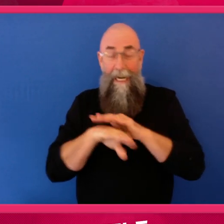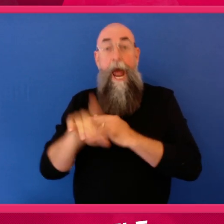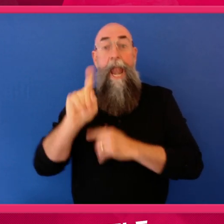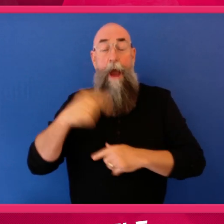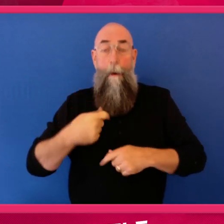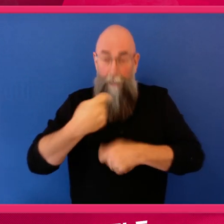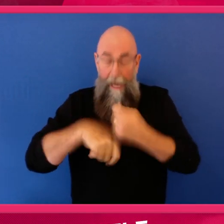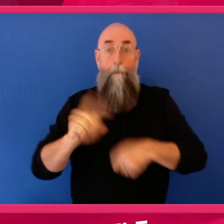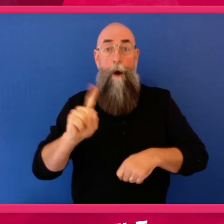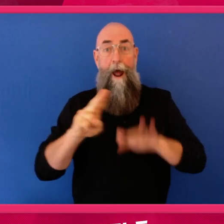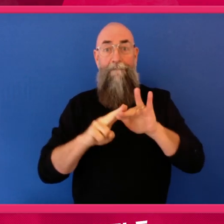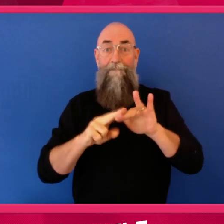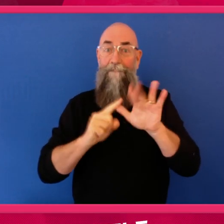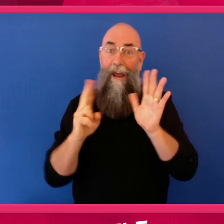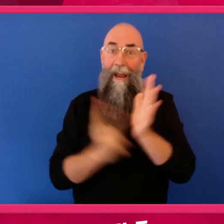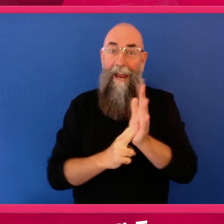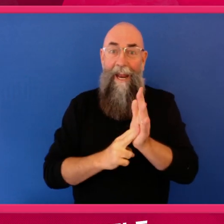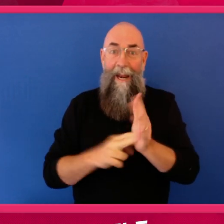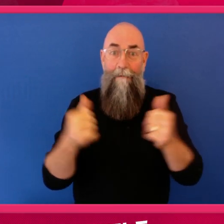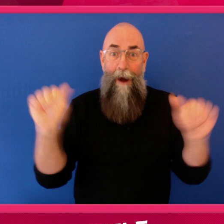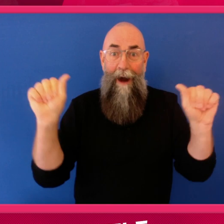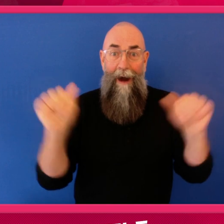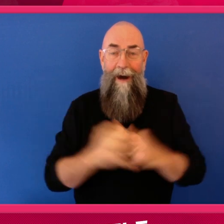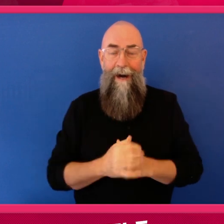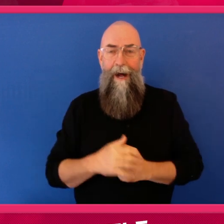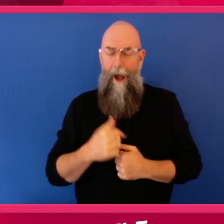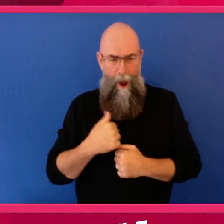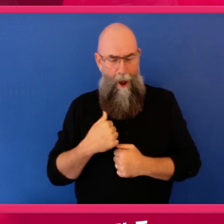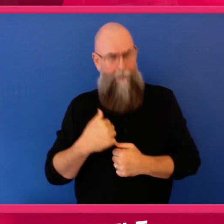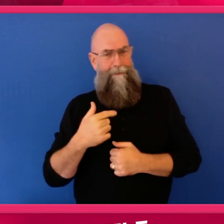Georgie Tunny: Hang on, hang on. How is that going for you? Now I know we only have, you